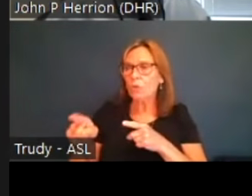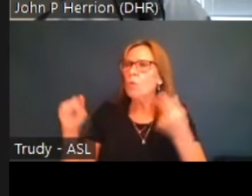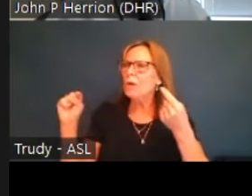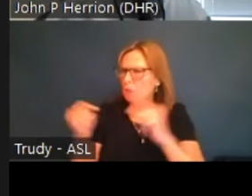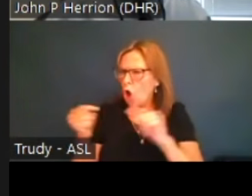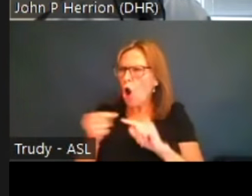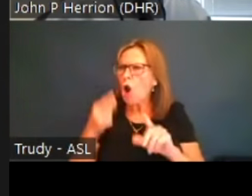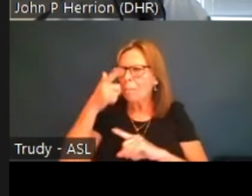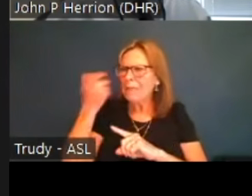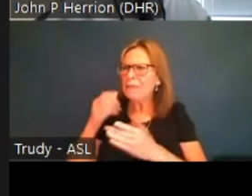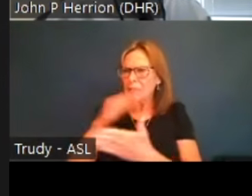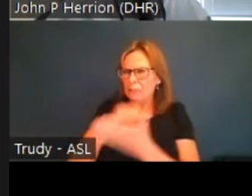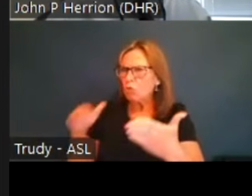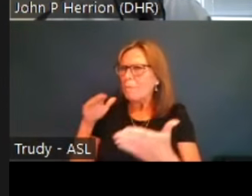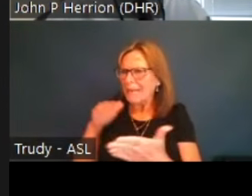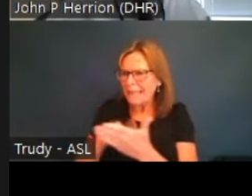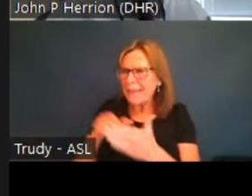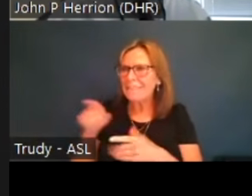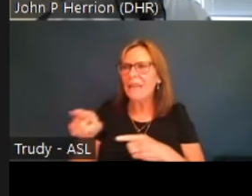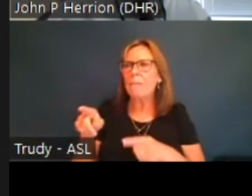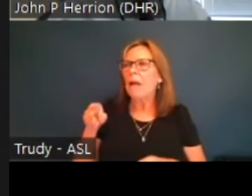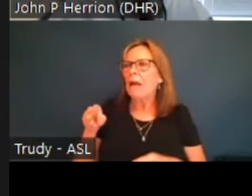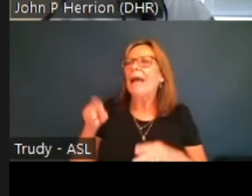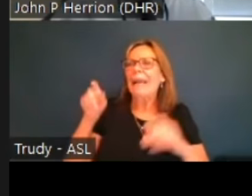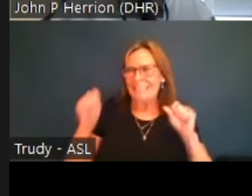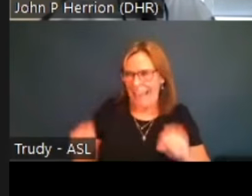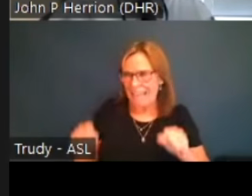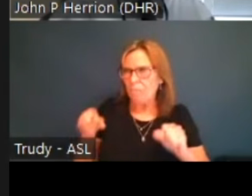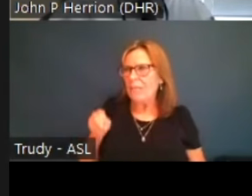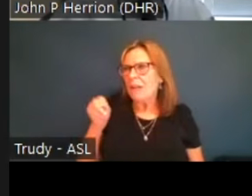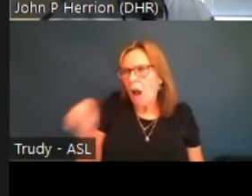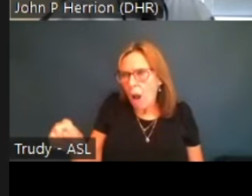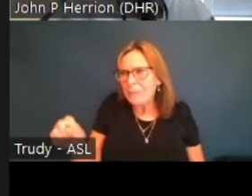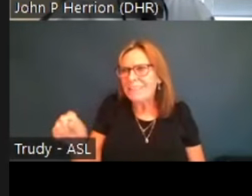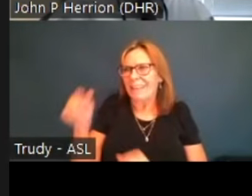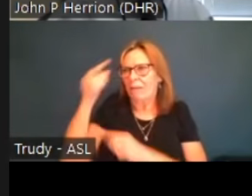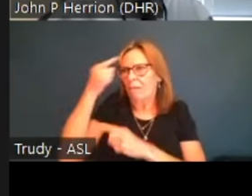So if you want to connect with our agency, if you have any